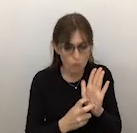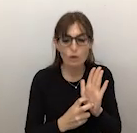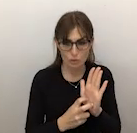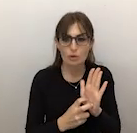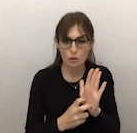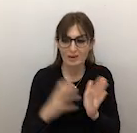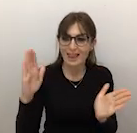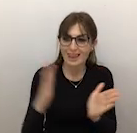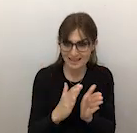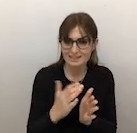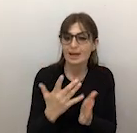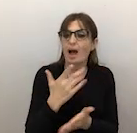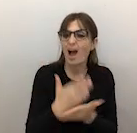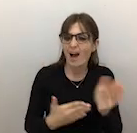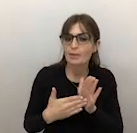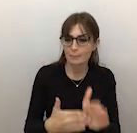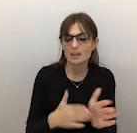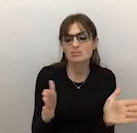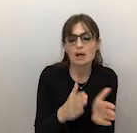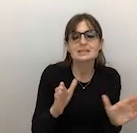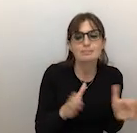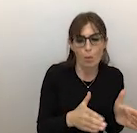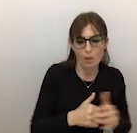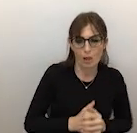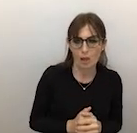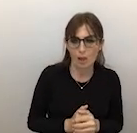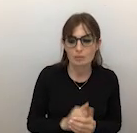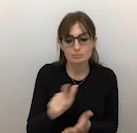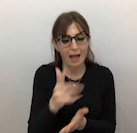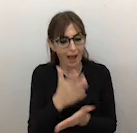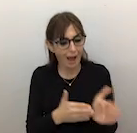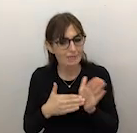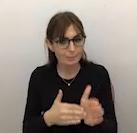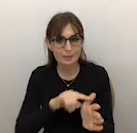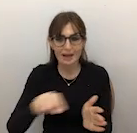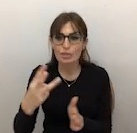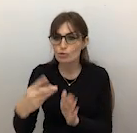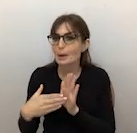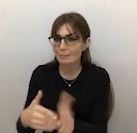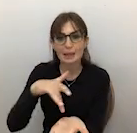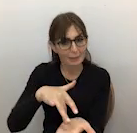with revenue under half a million dollars are small. Those with revenue between $500,000 and 3 million are